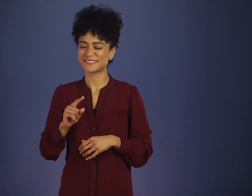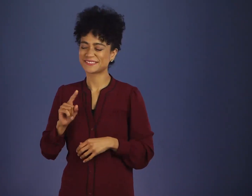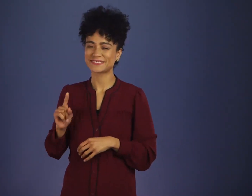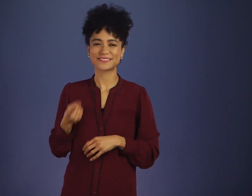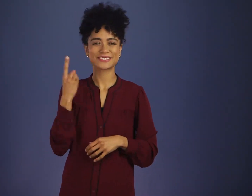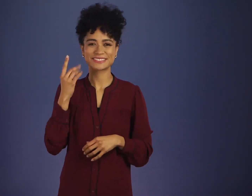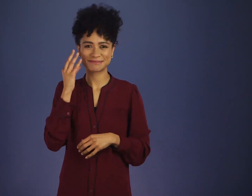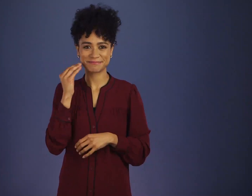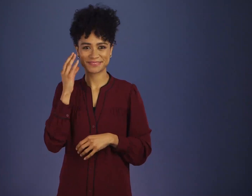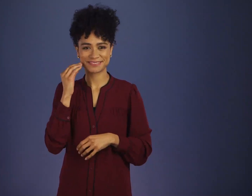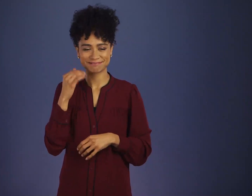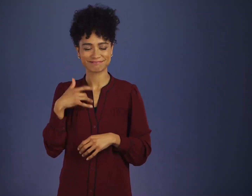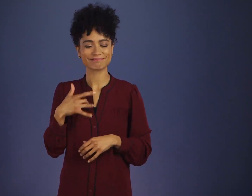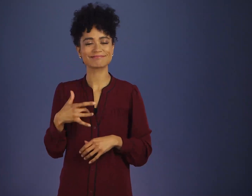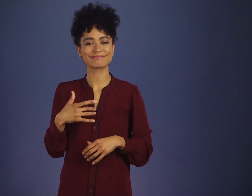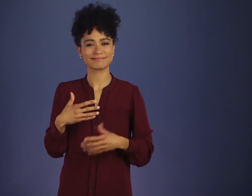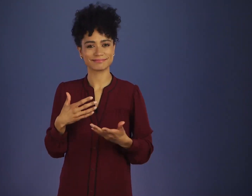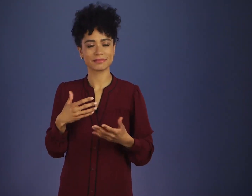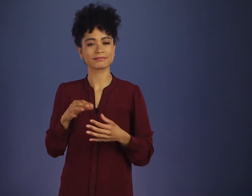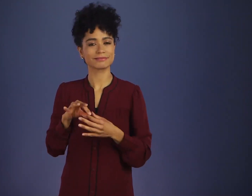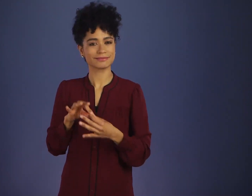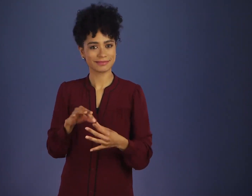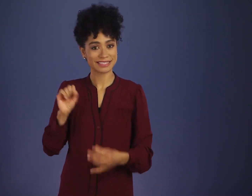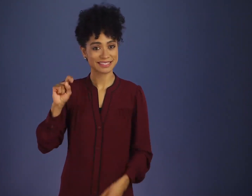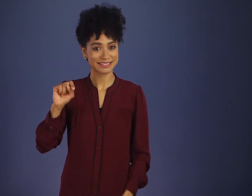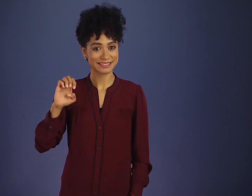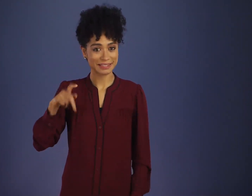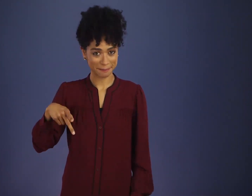These are the first fruits of Step Four.